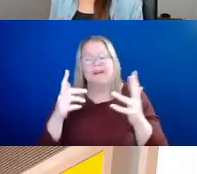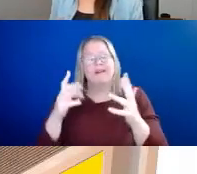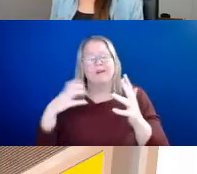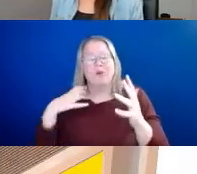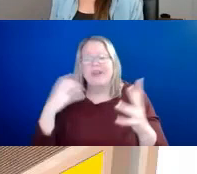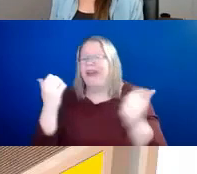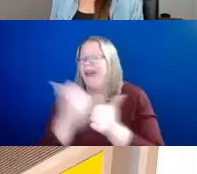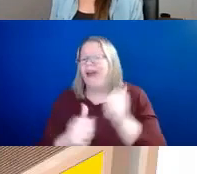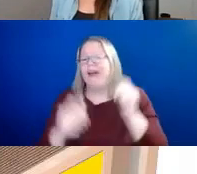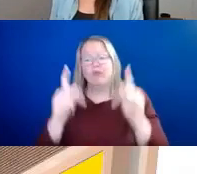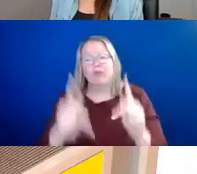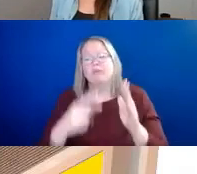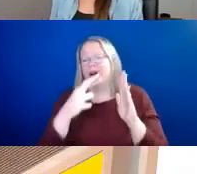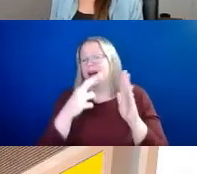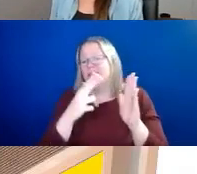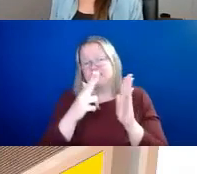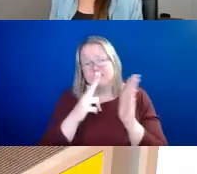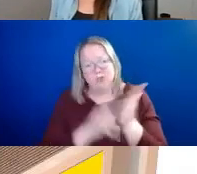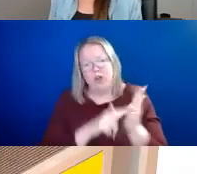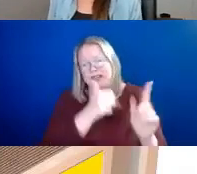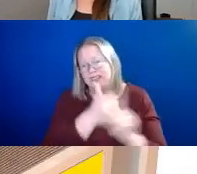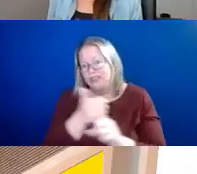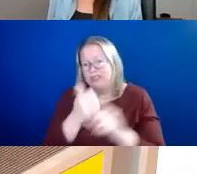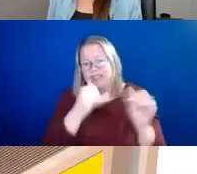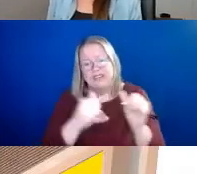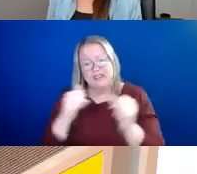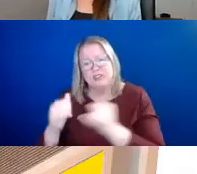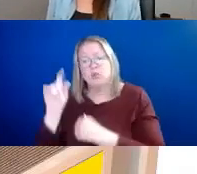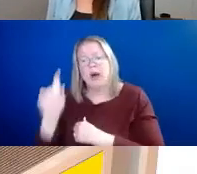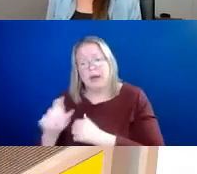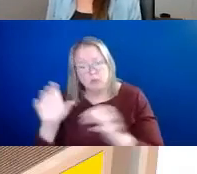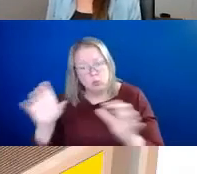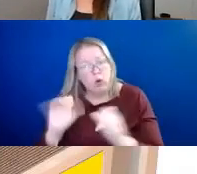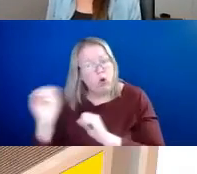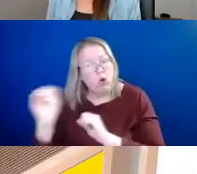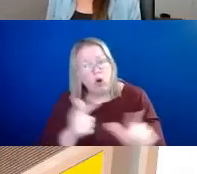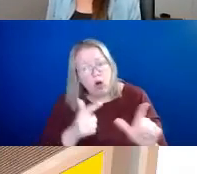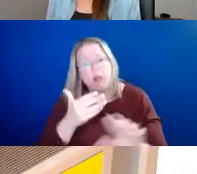login credentials we are encouraging all 12:57:18 of that to be done by March 25